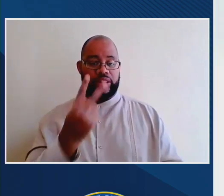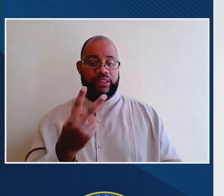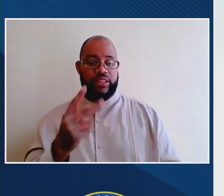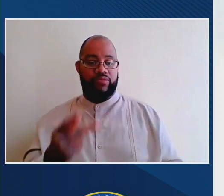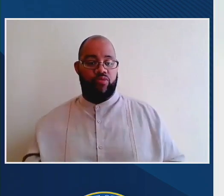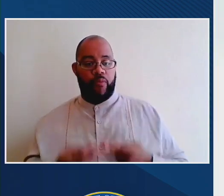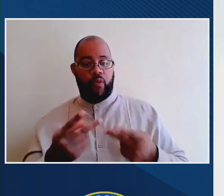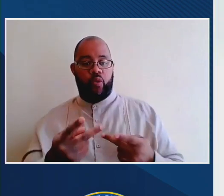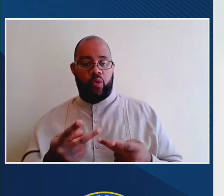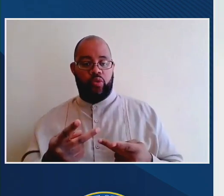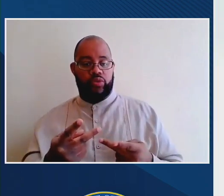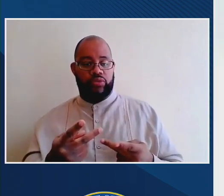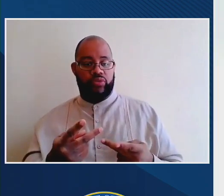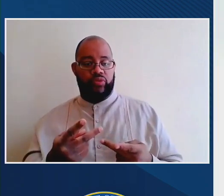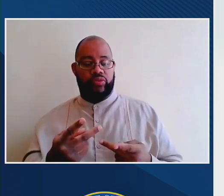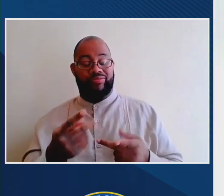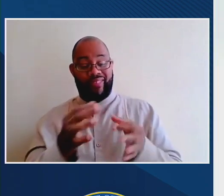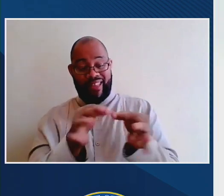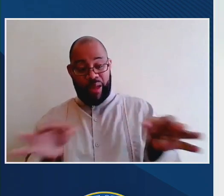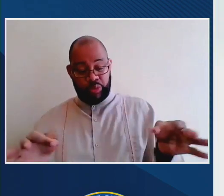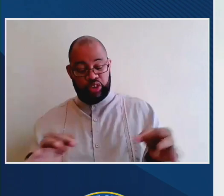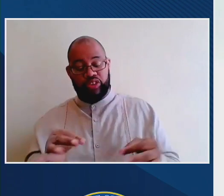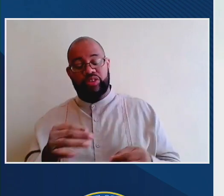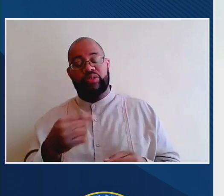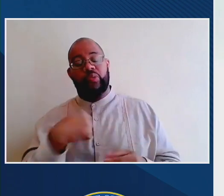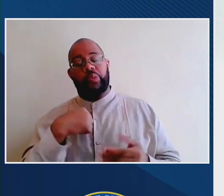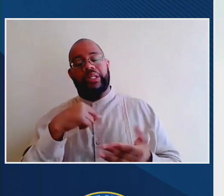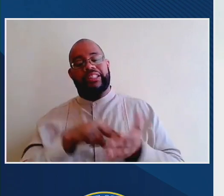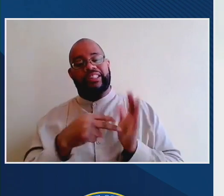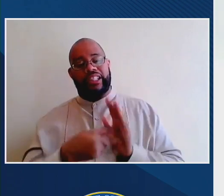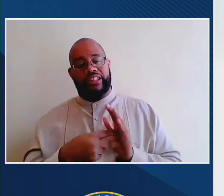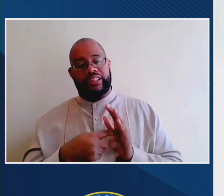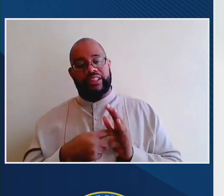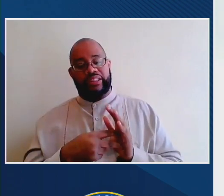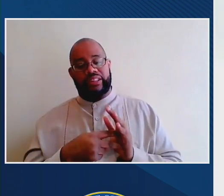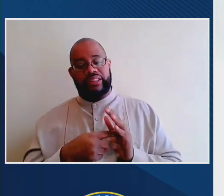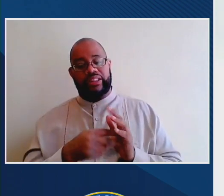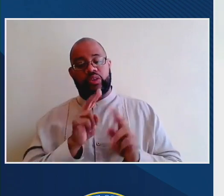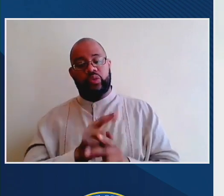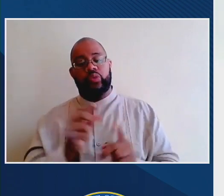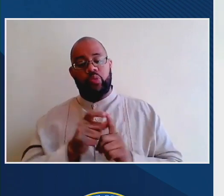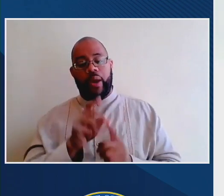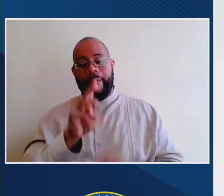language, we intentionally use the word may in order to give the Department some